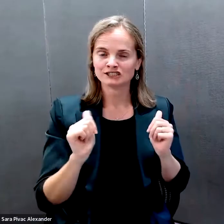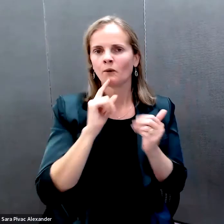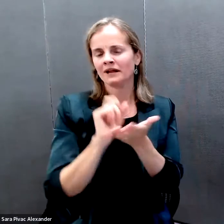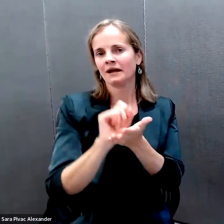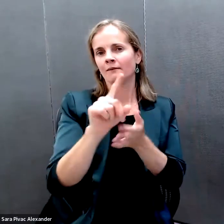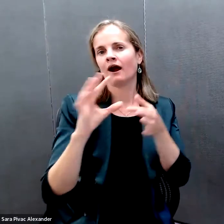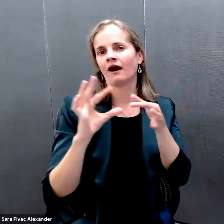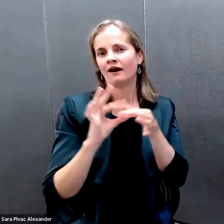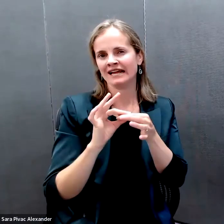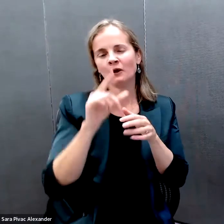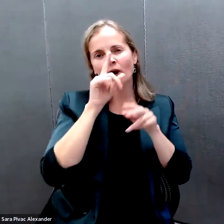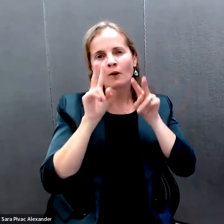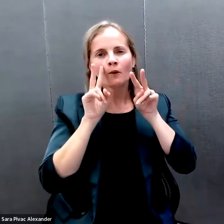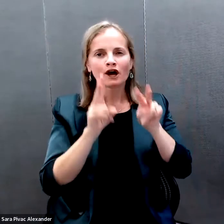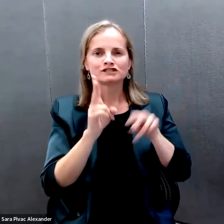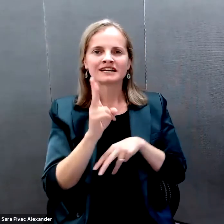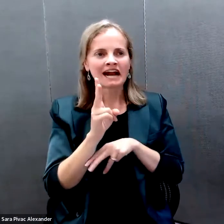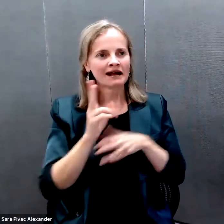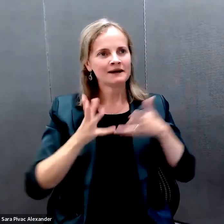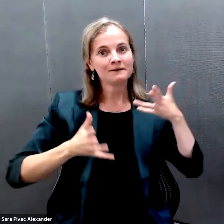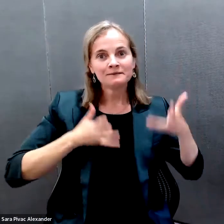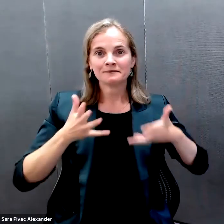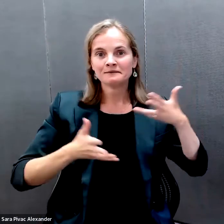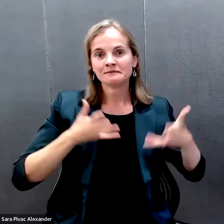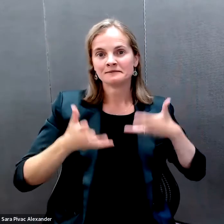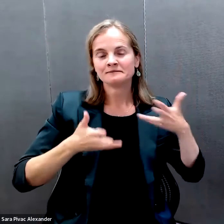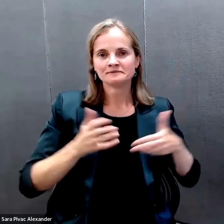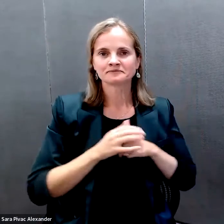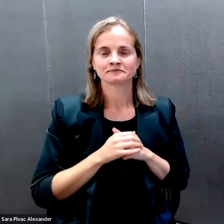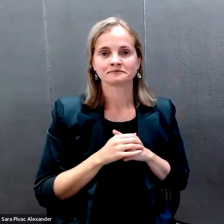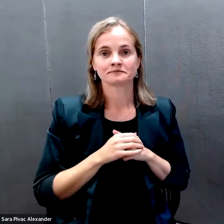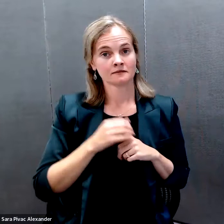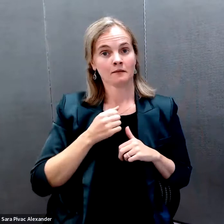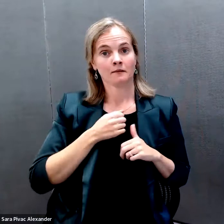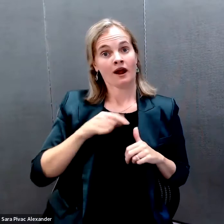and when the webinars are finished you will be sent a link so you can always watch them again and try again with me